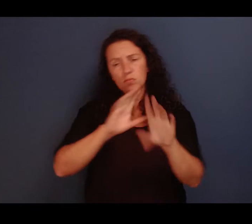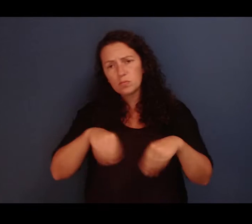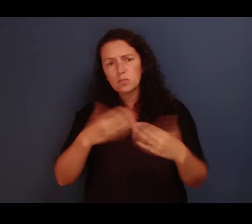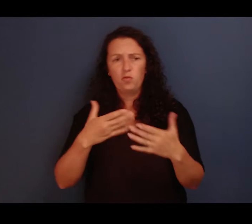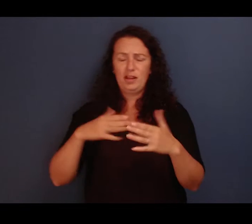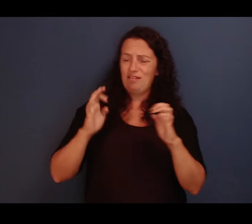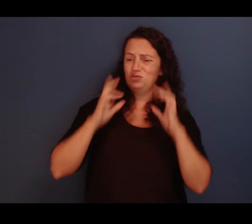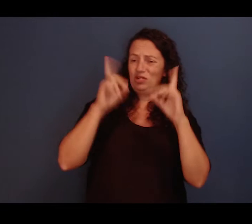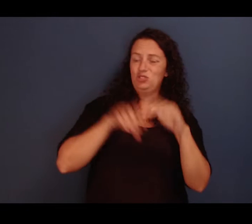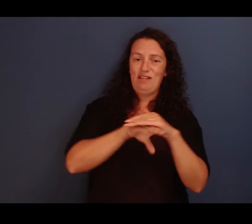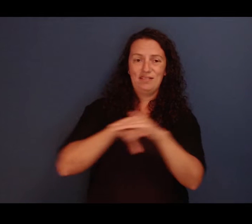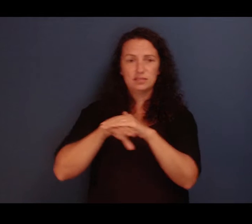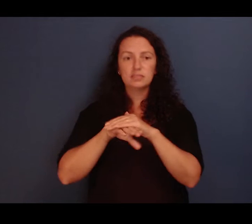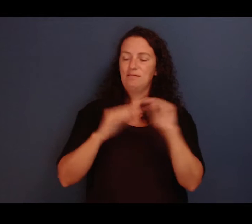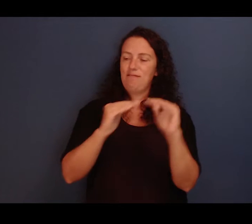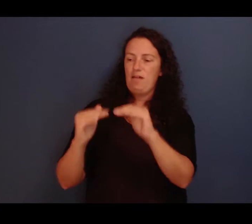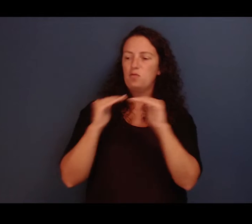to education and to equitable student success.